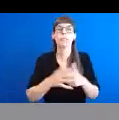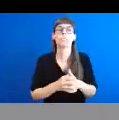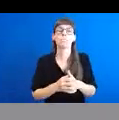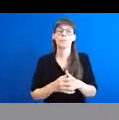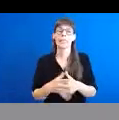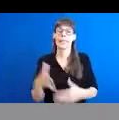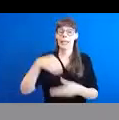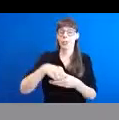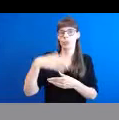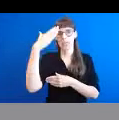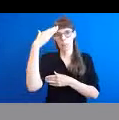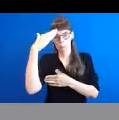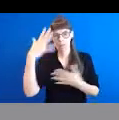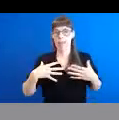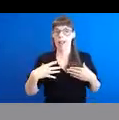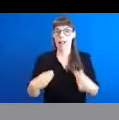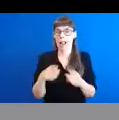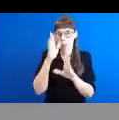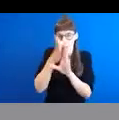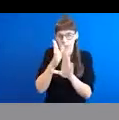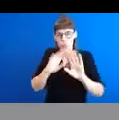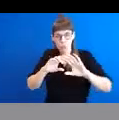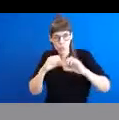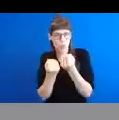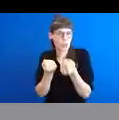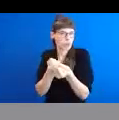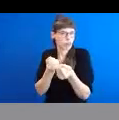basic needs, improving access to education,